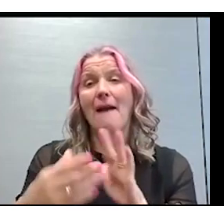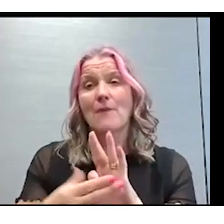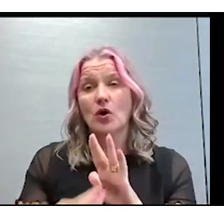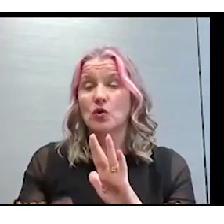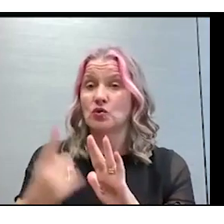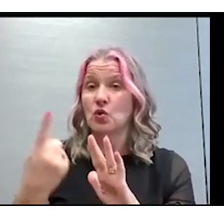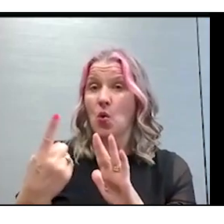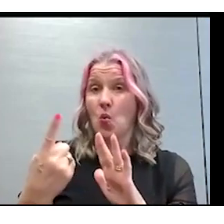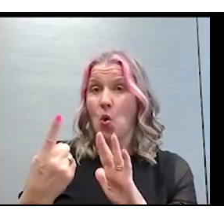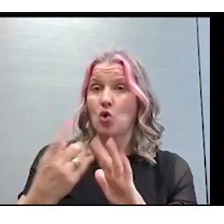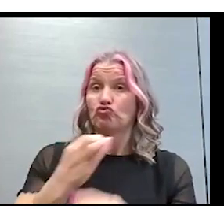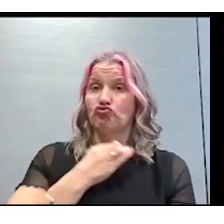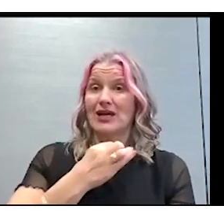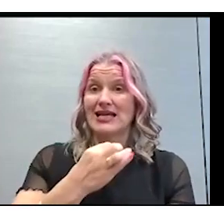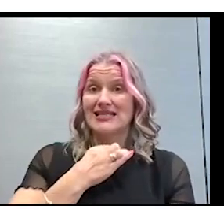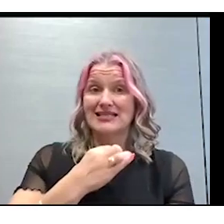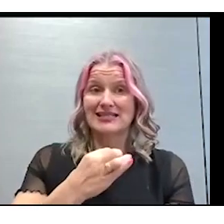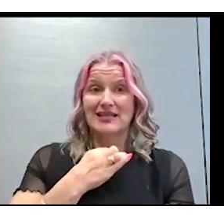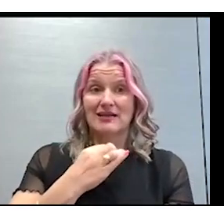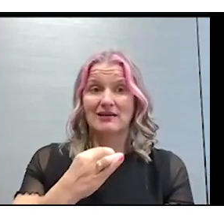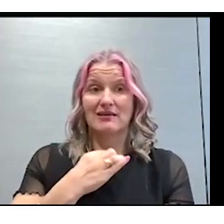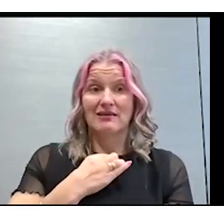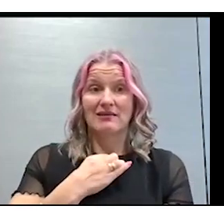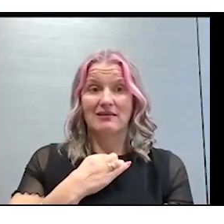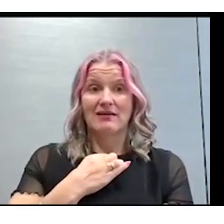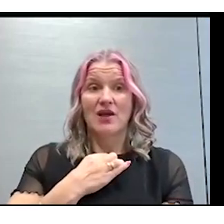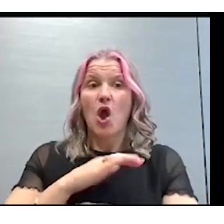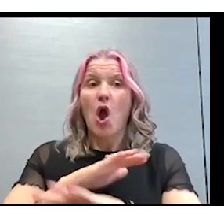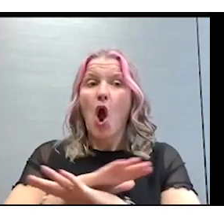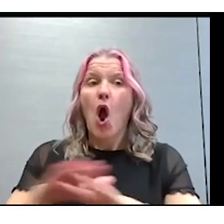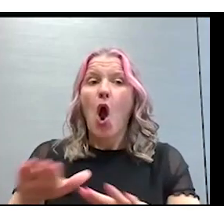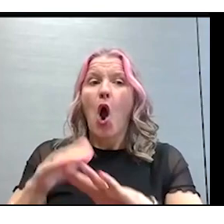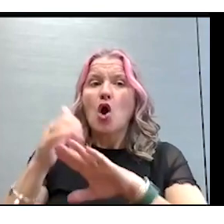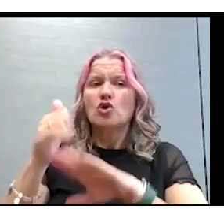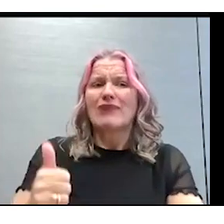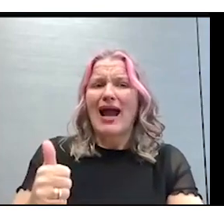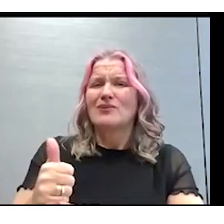type of risk is having ungrounded output. What does that mean?